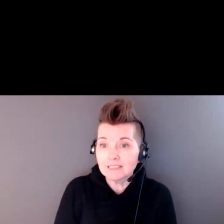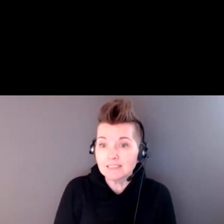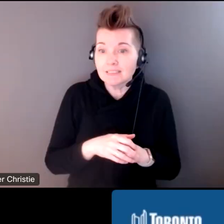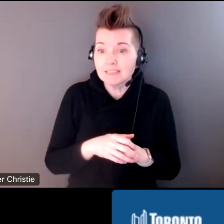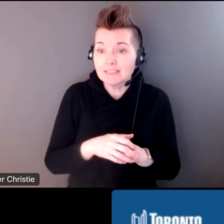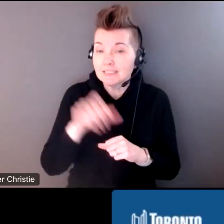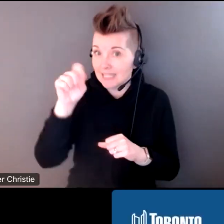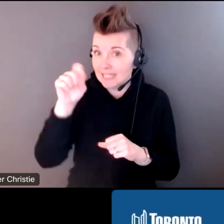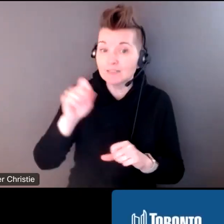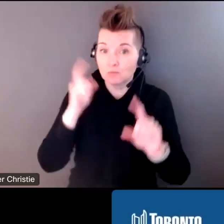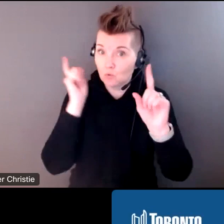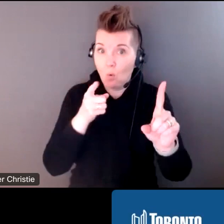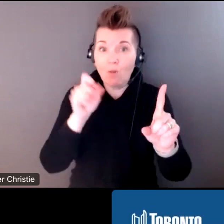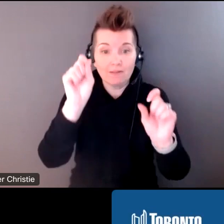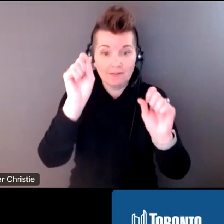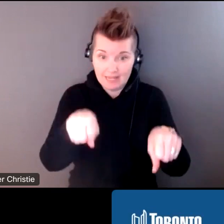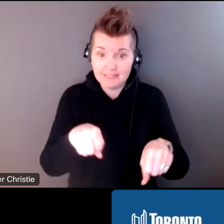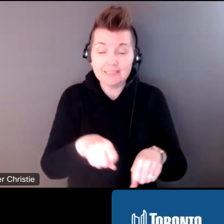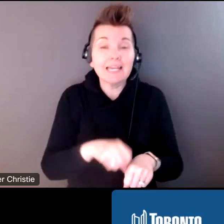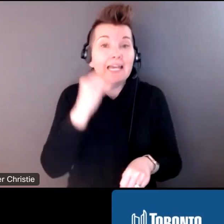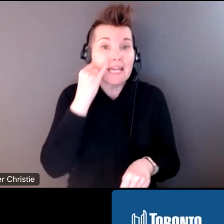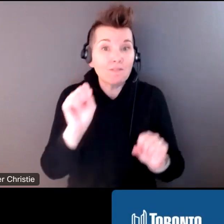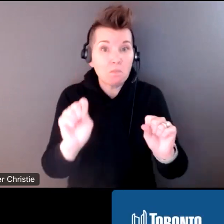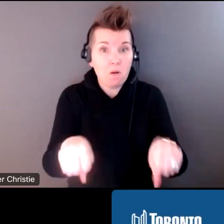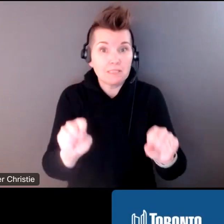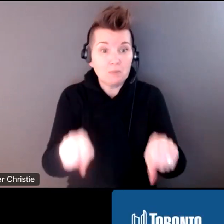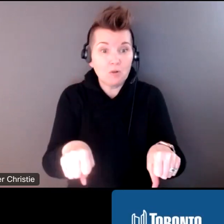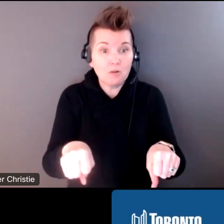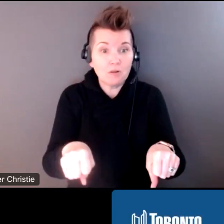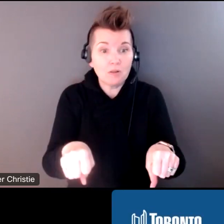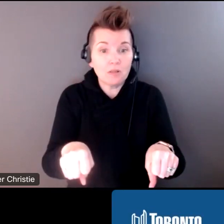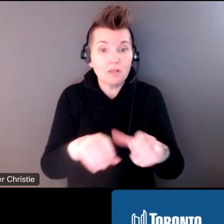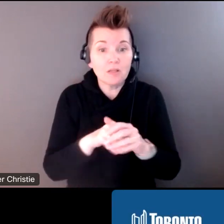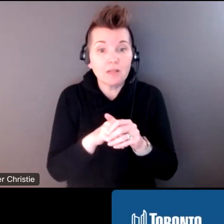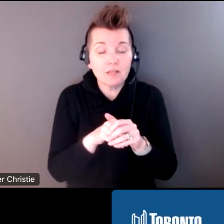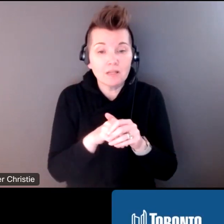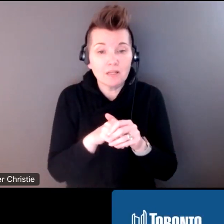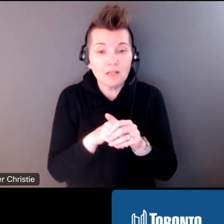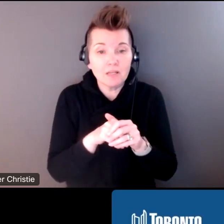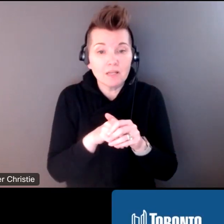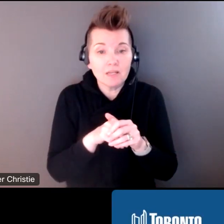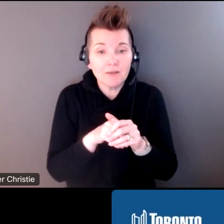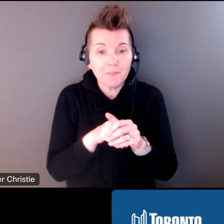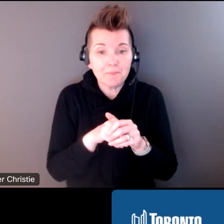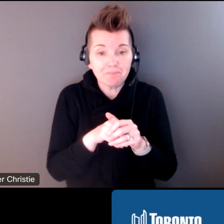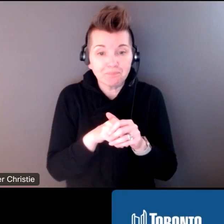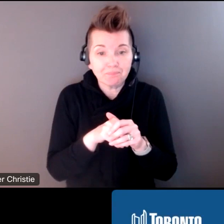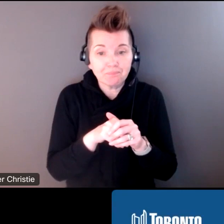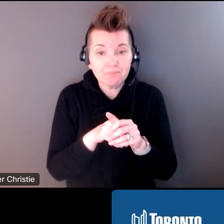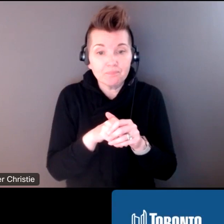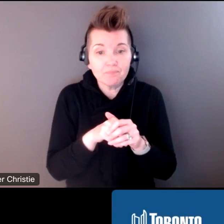is that when feasible, we'll never have cyclists dismount and walk.